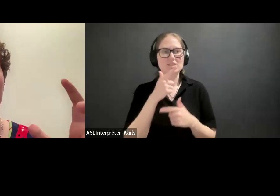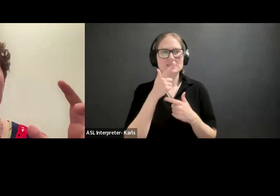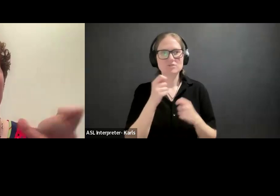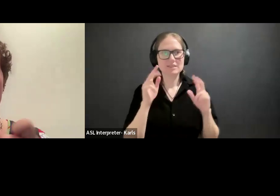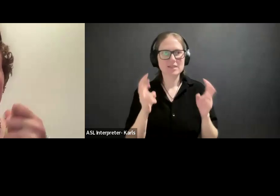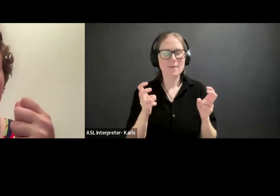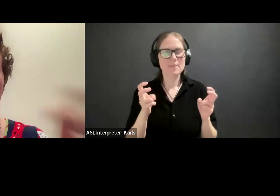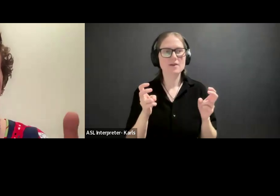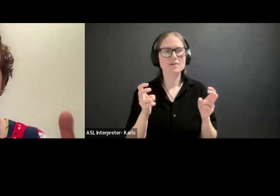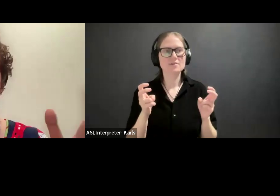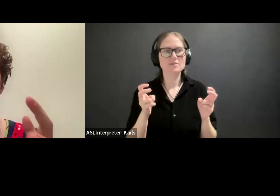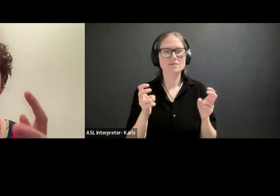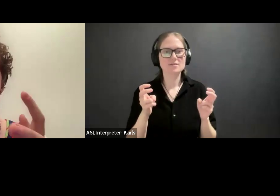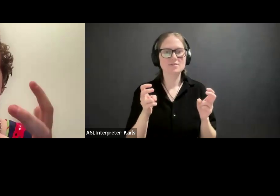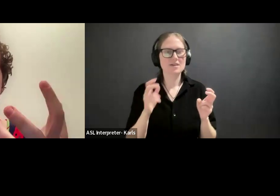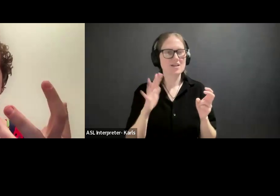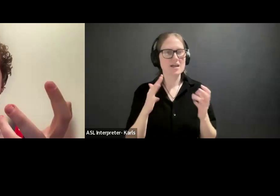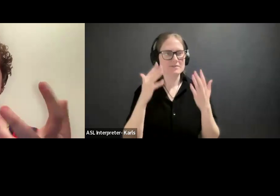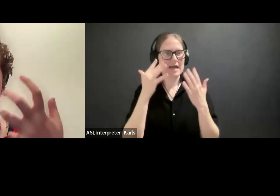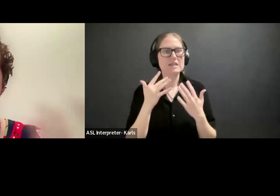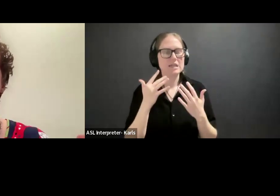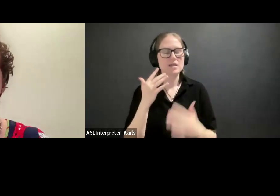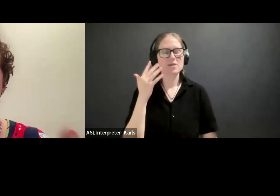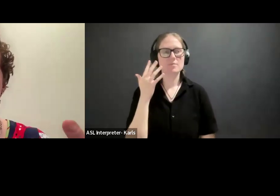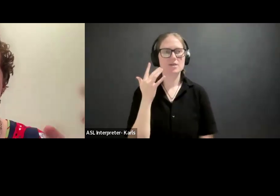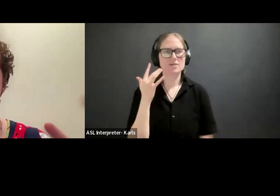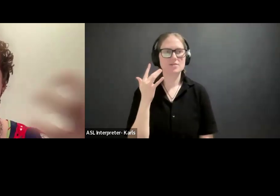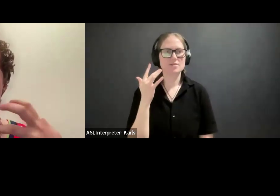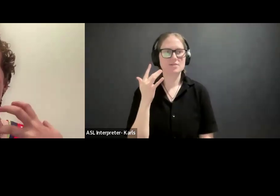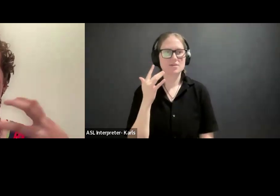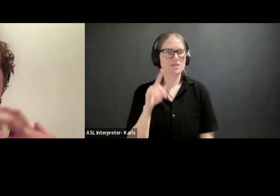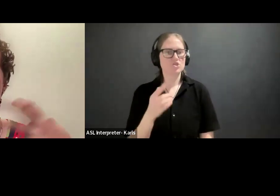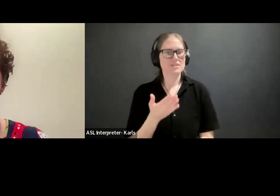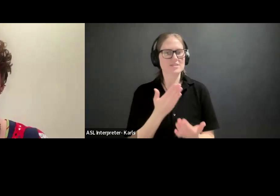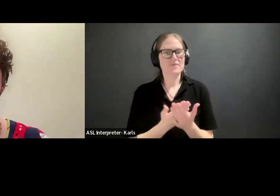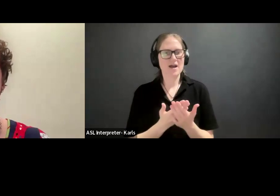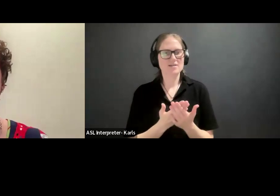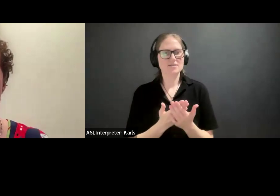kind of saddening, because it is, um, just this fact, because I think that is, you know, has rung…